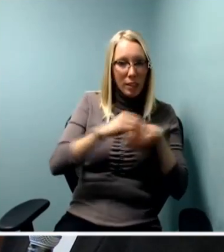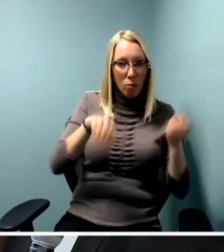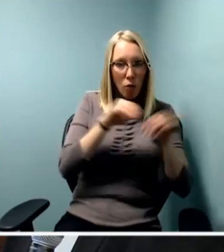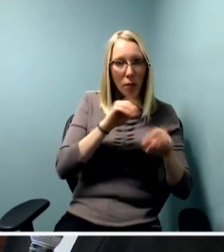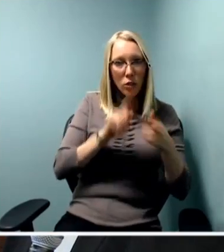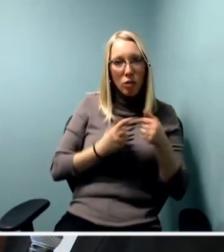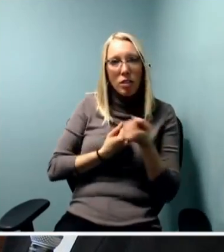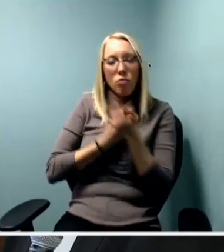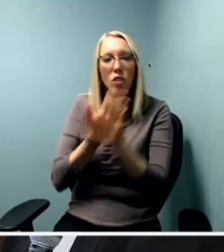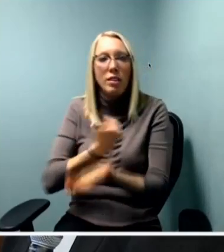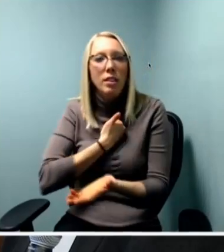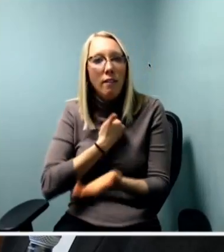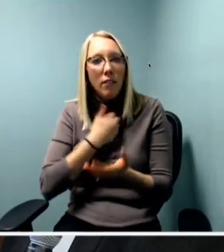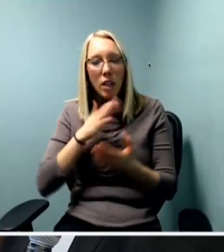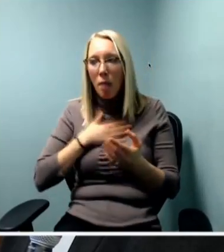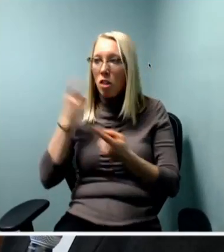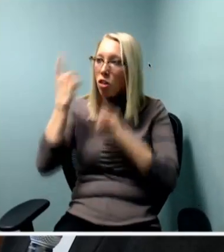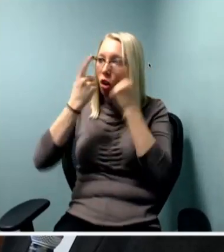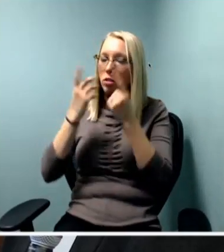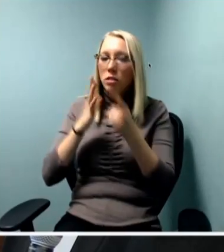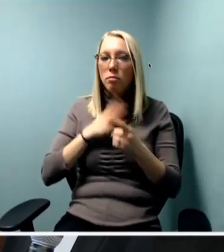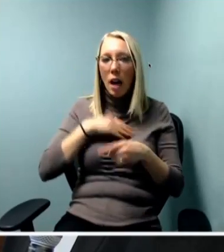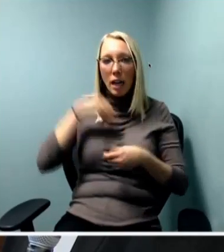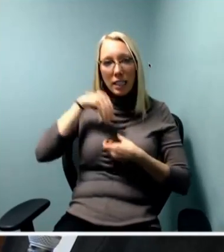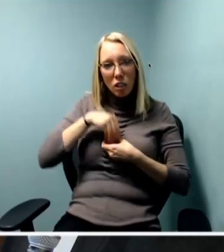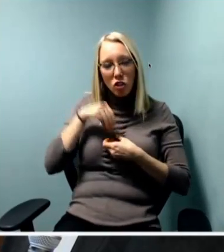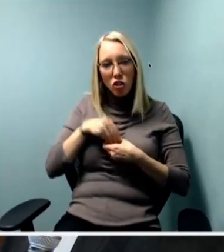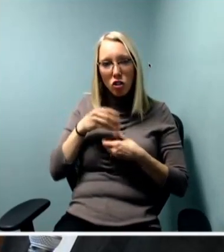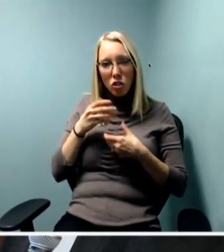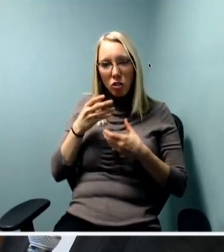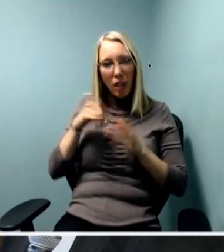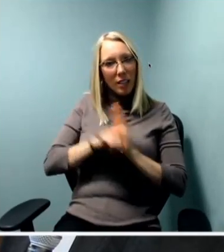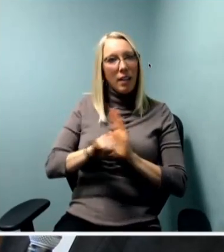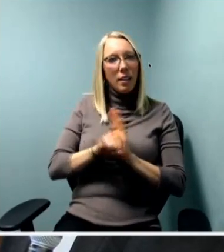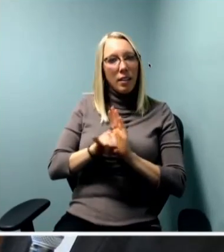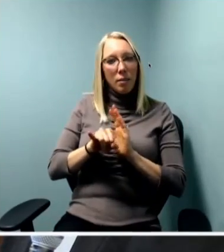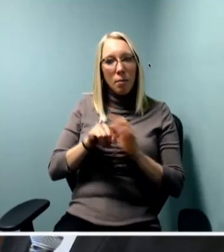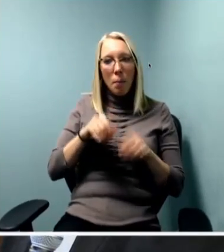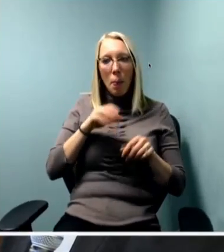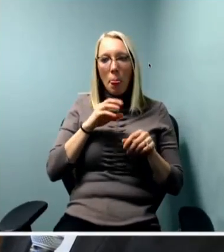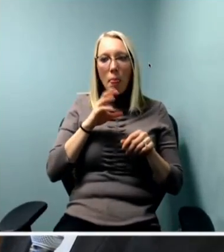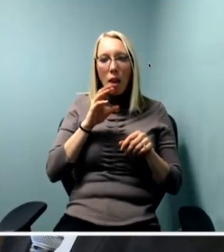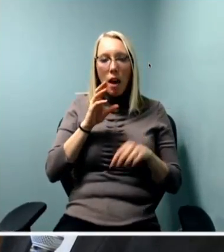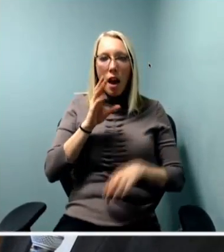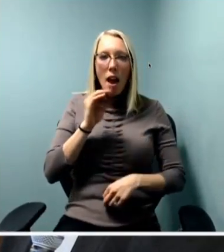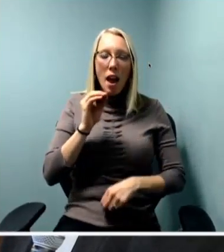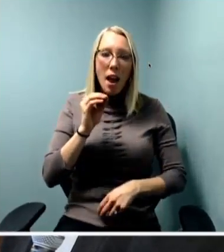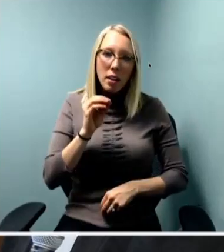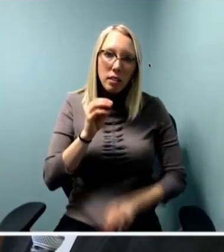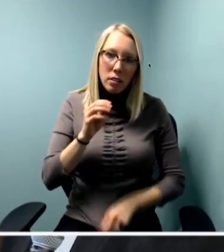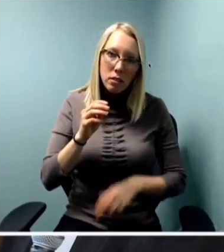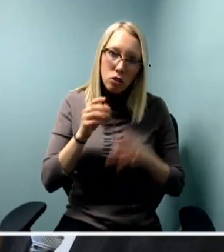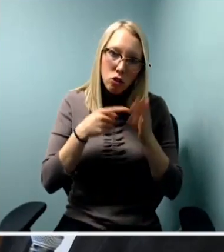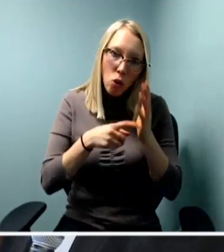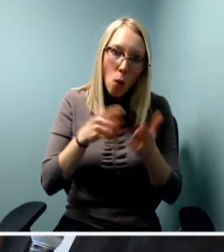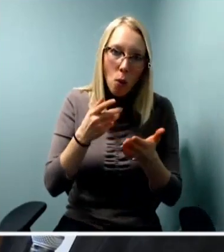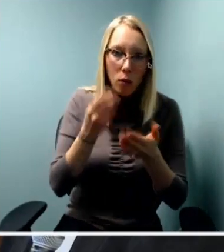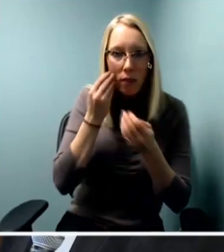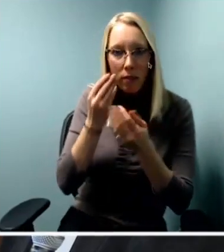and to embrace our identity in relation to impressing the material. It's not about me trying to impress the audience.